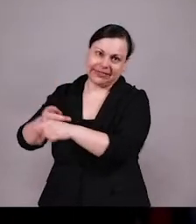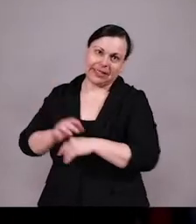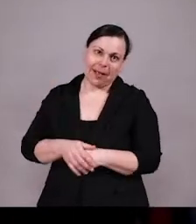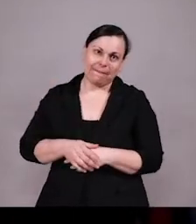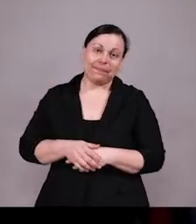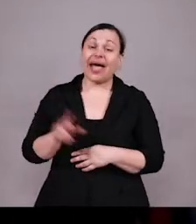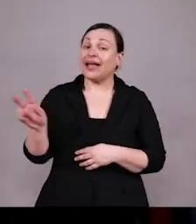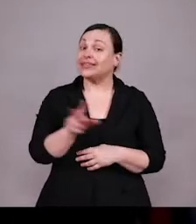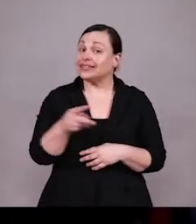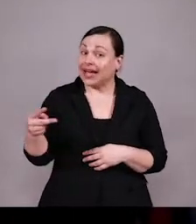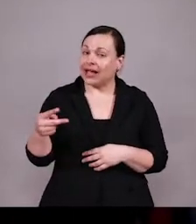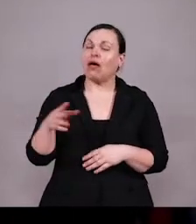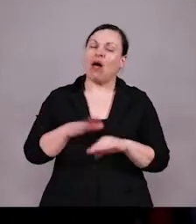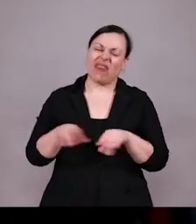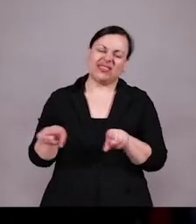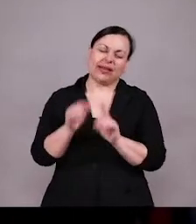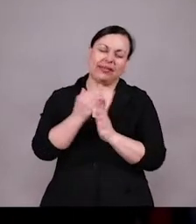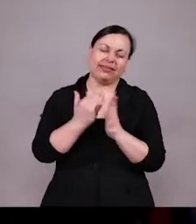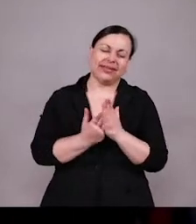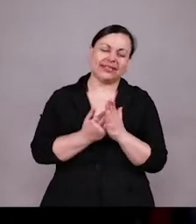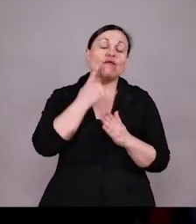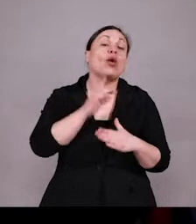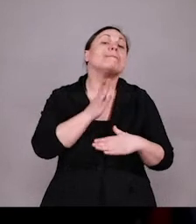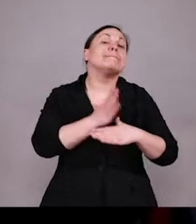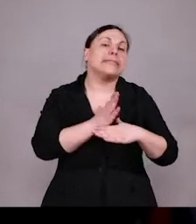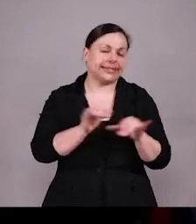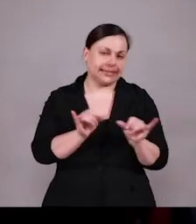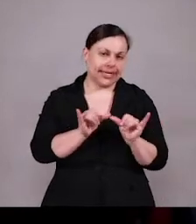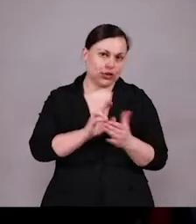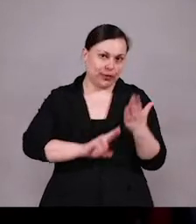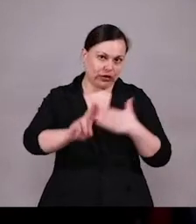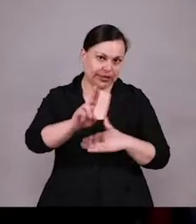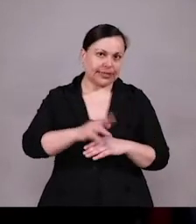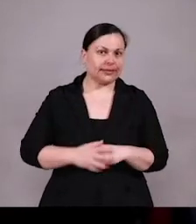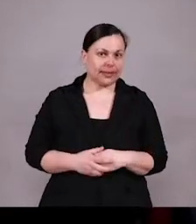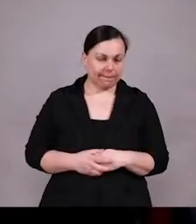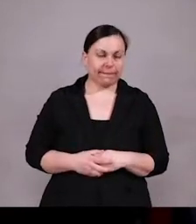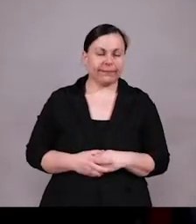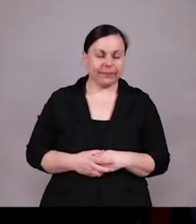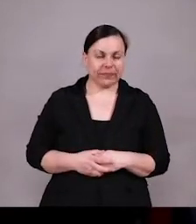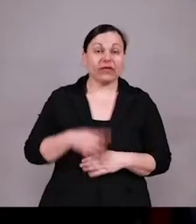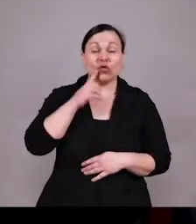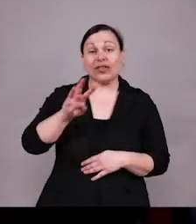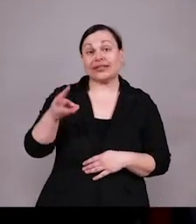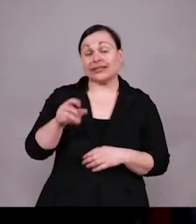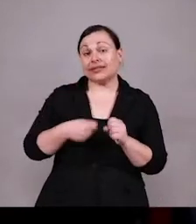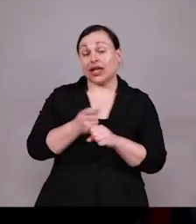and 2nd on the same list among mid-sized universities. For the 6th year in a row,